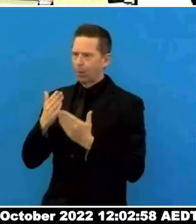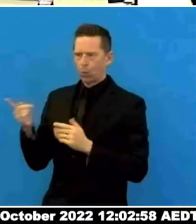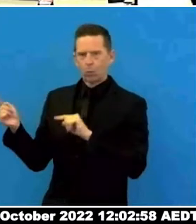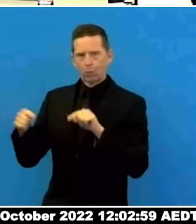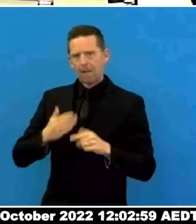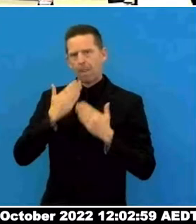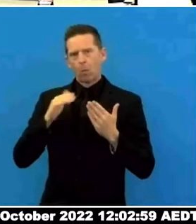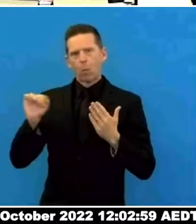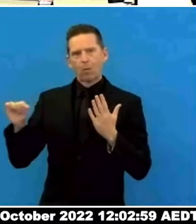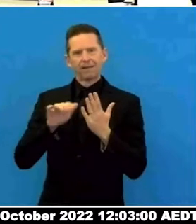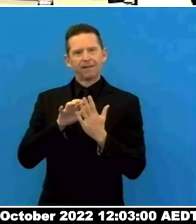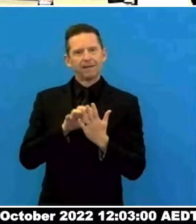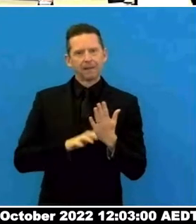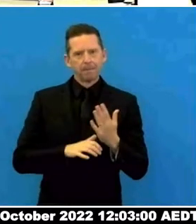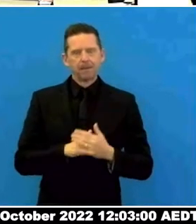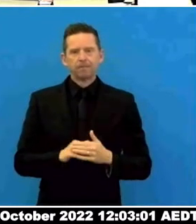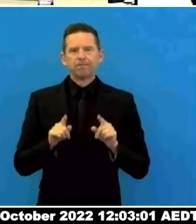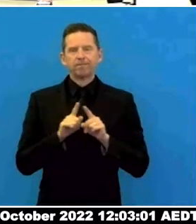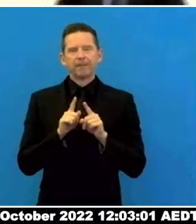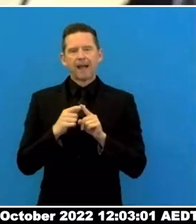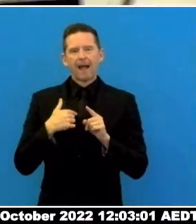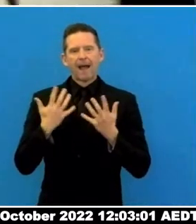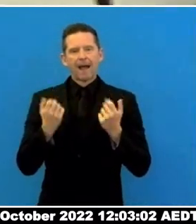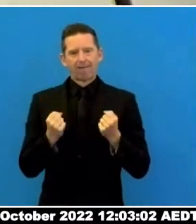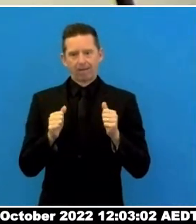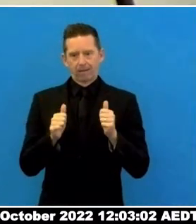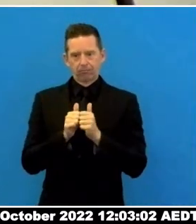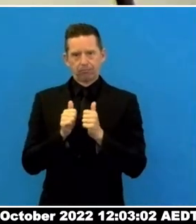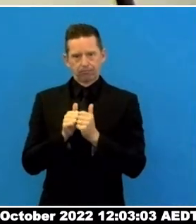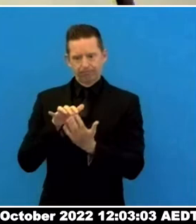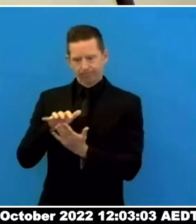We also have the documents prepared by the foundation,